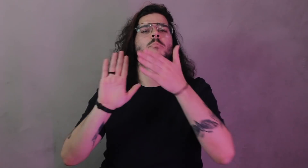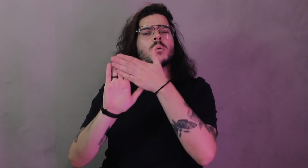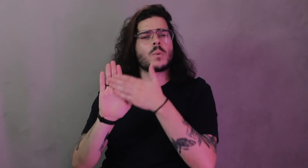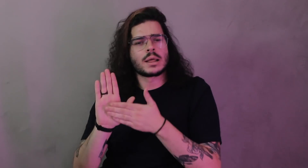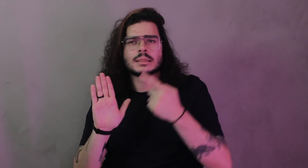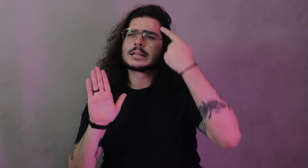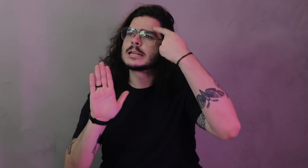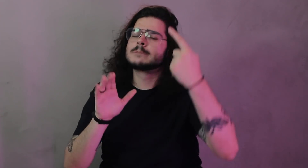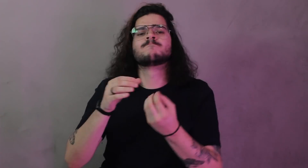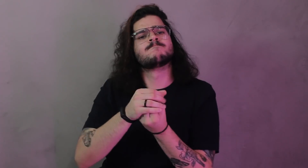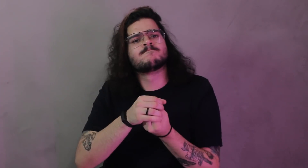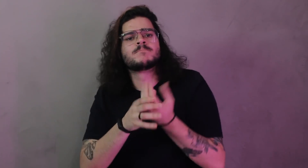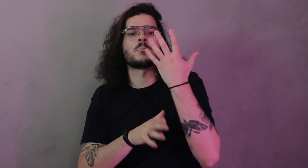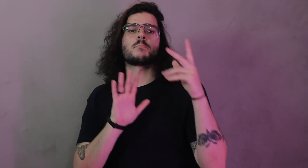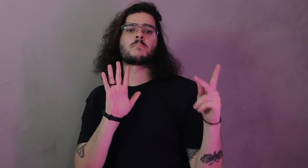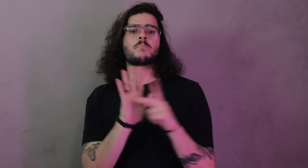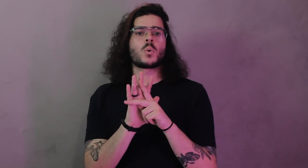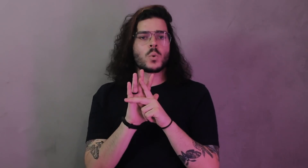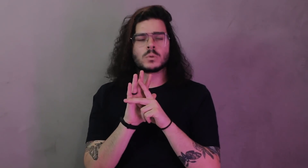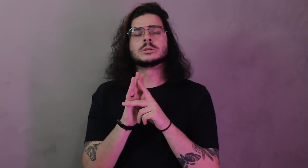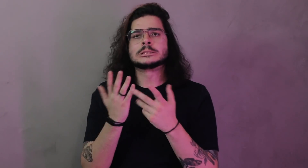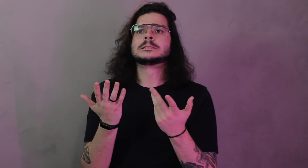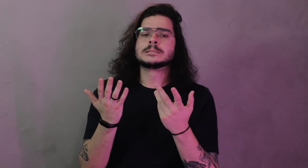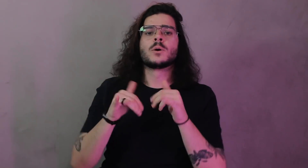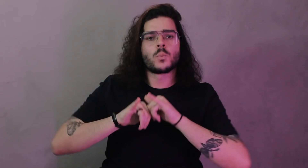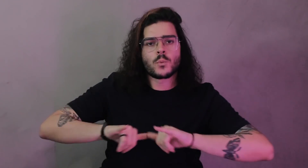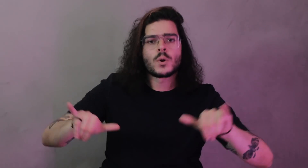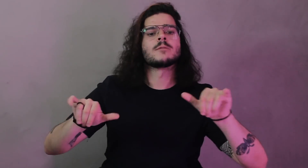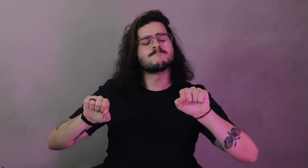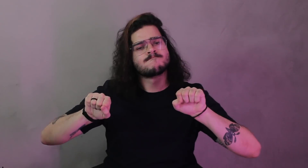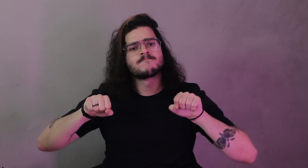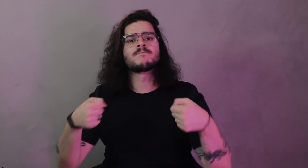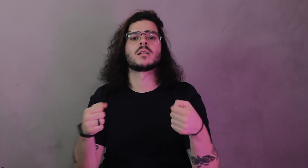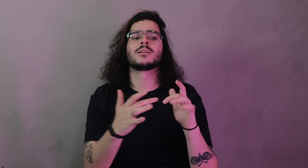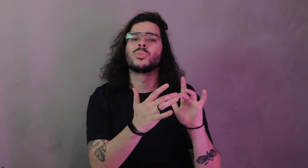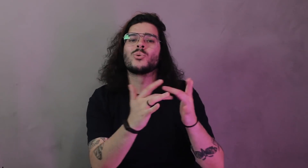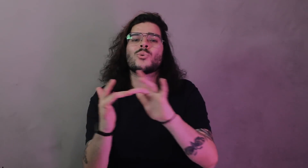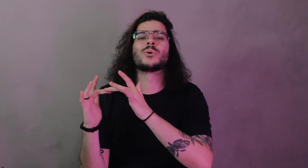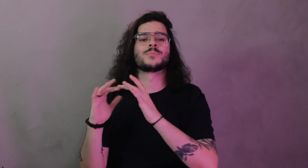for a foundation with the purpose of strengthening contact